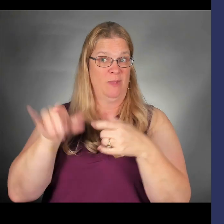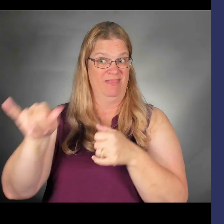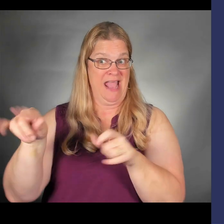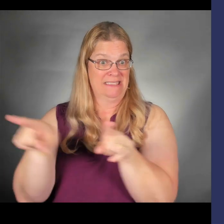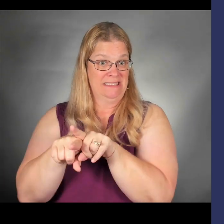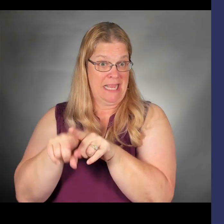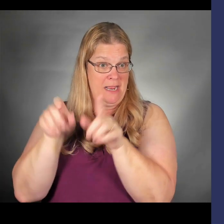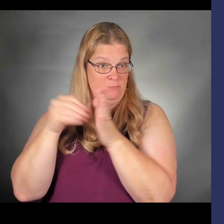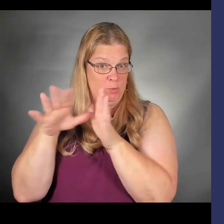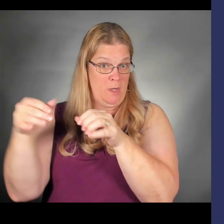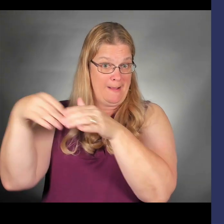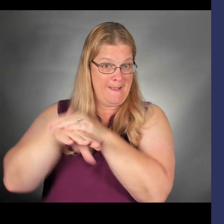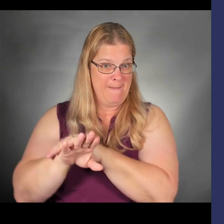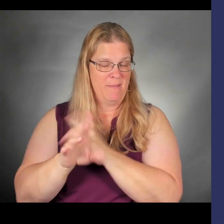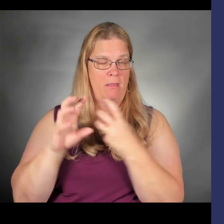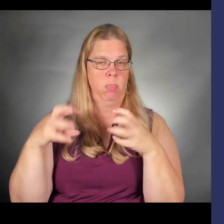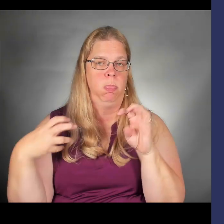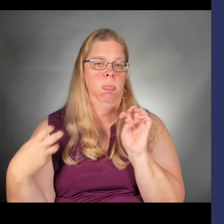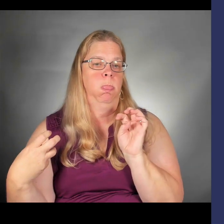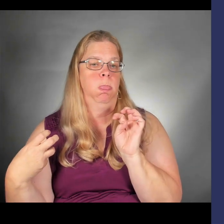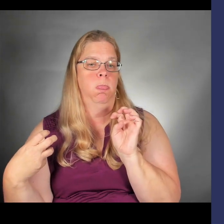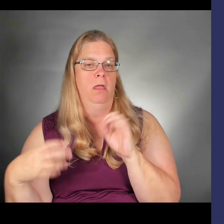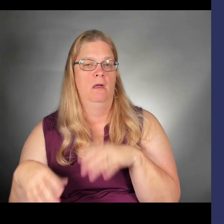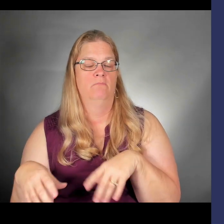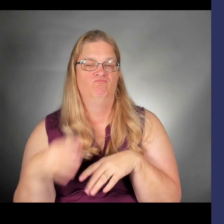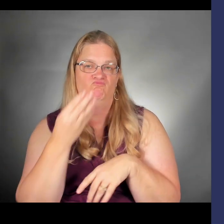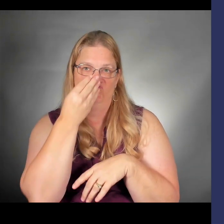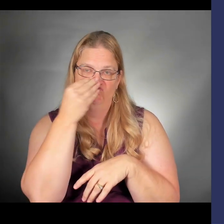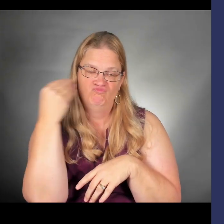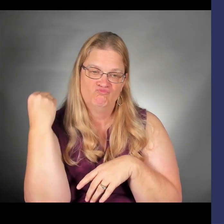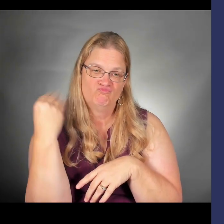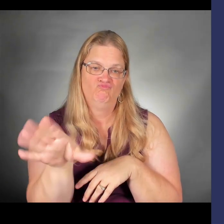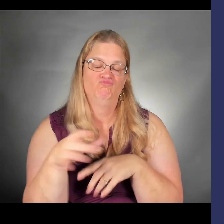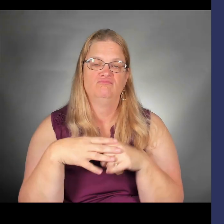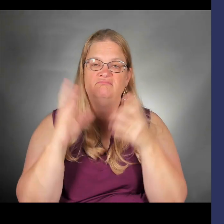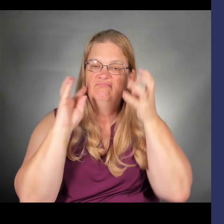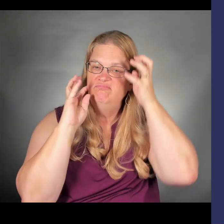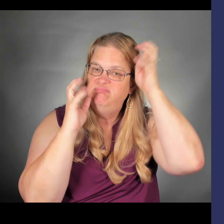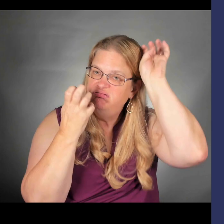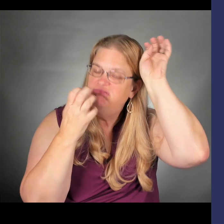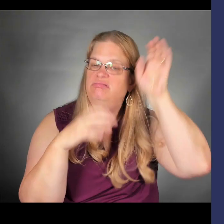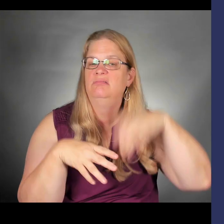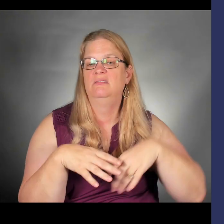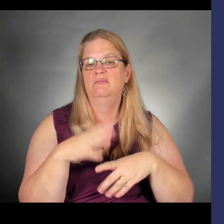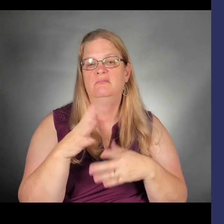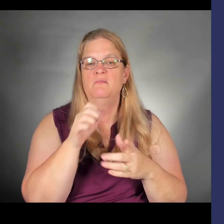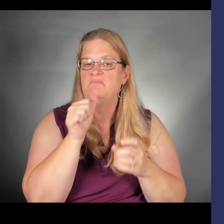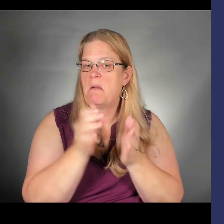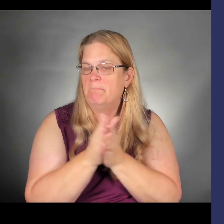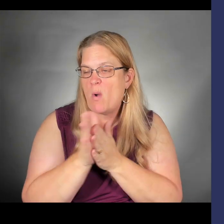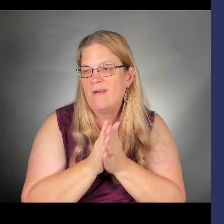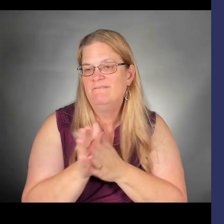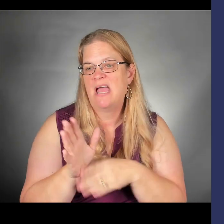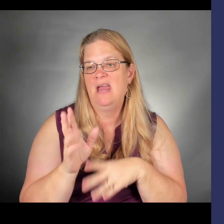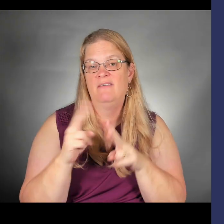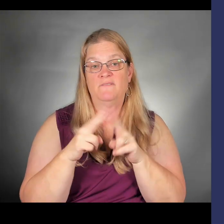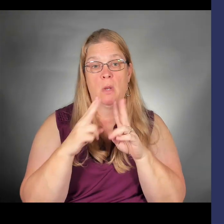And then perhaps the following week that exact same student comes in, and they seem to not be taking care of themselves or hygiene is lacking,